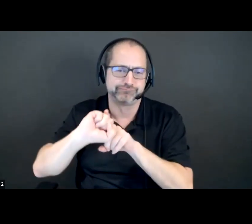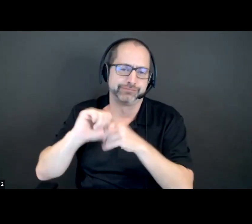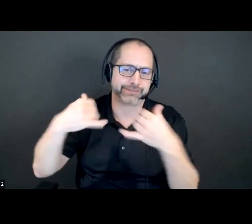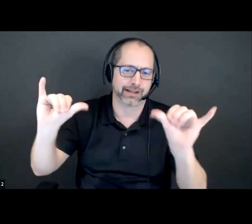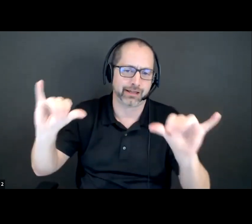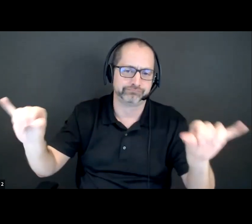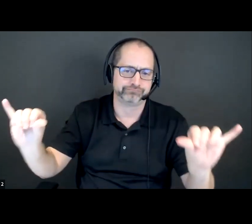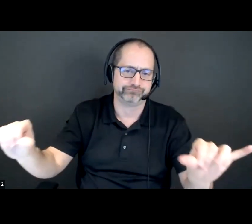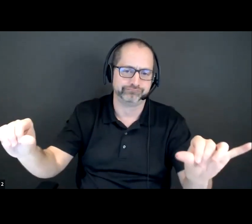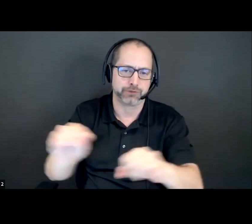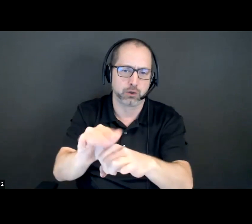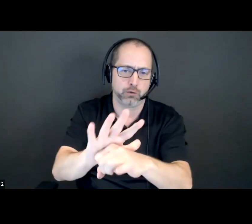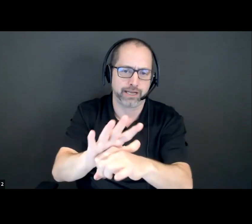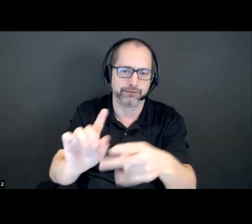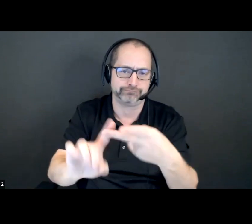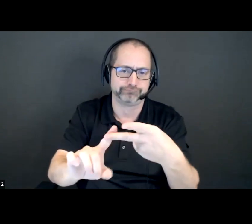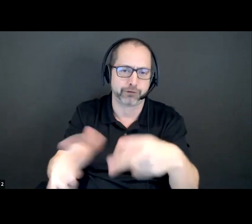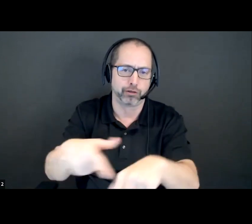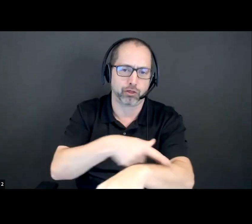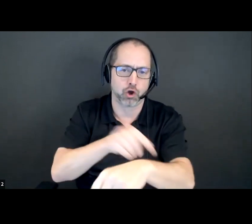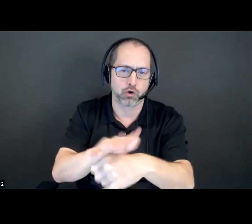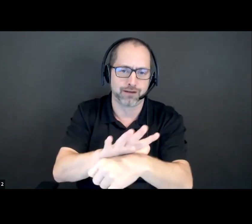of living and working with long COVID.